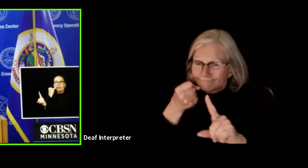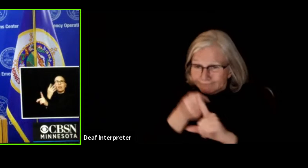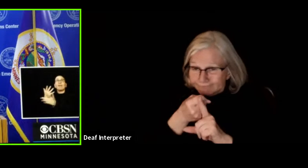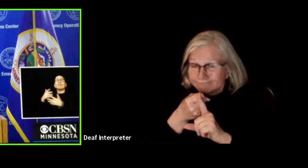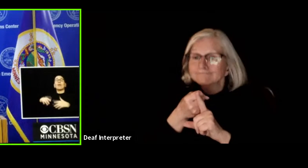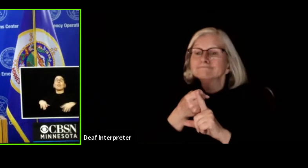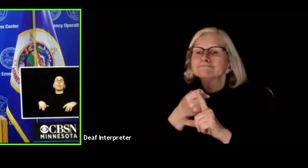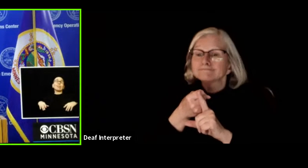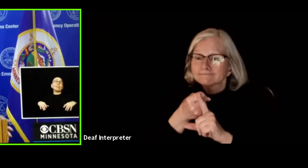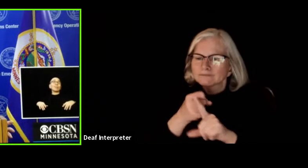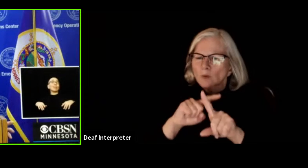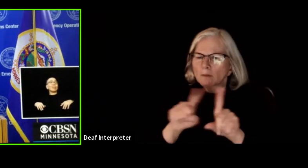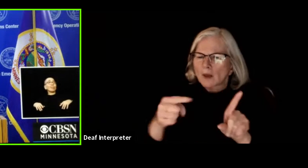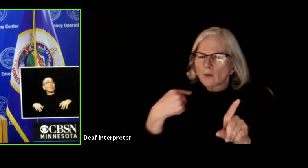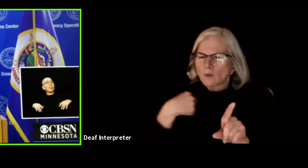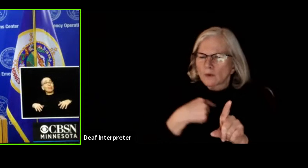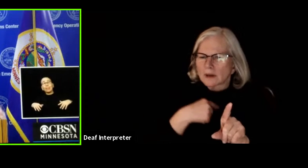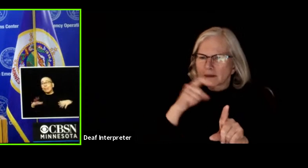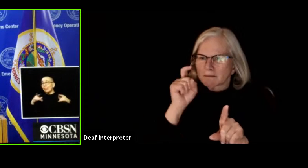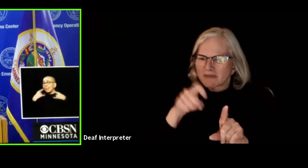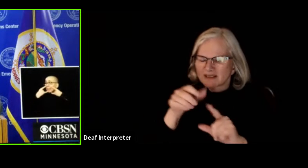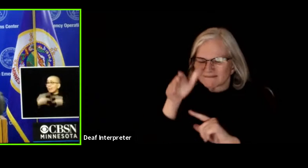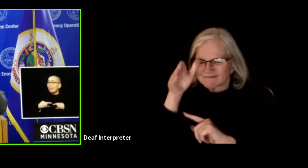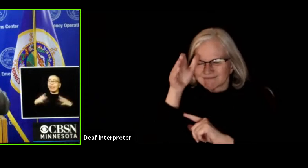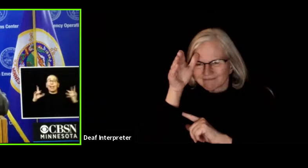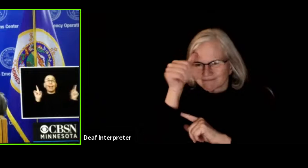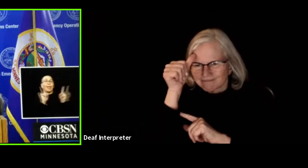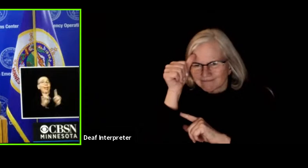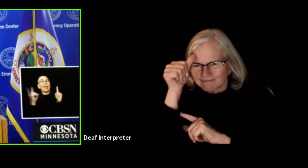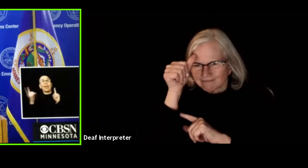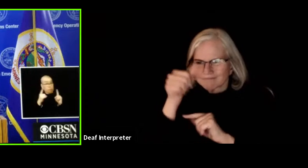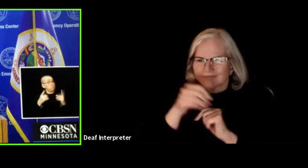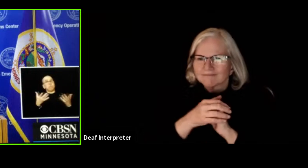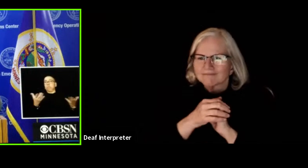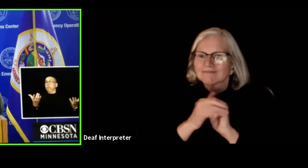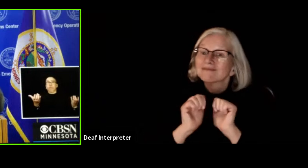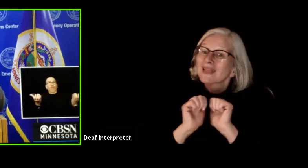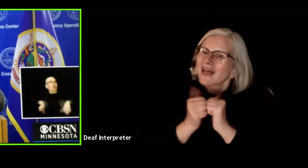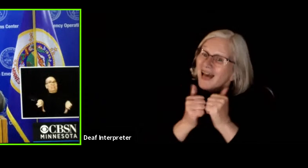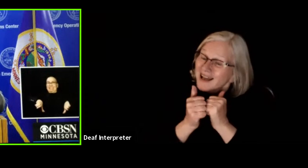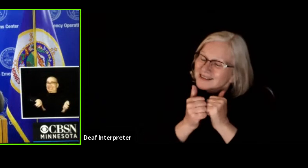WAYS WE DON'T ALLOW IT TO GET IN, WEAR THE MASK, SOCIAL DISTANCING, WASH YOUR HANDS, STAY HOME IF YOU'RE SICK,